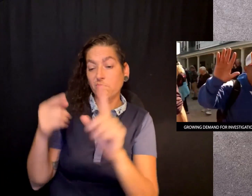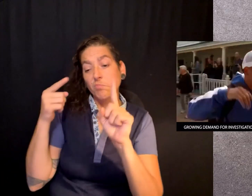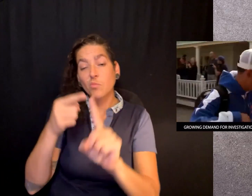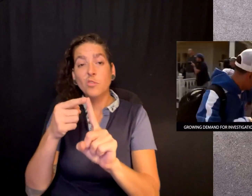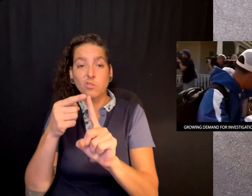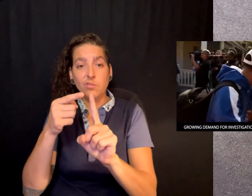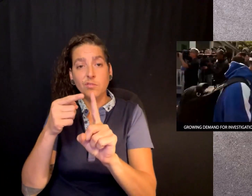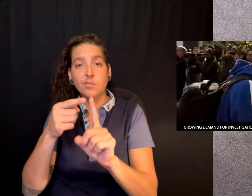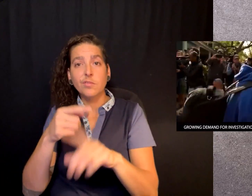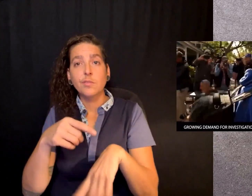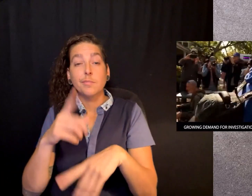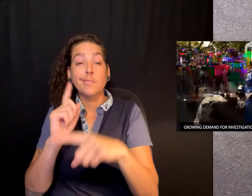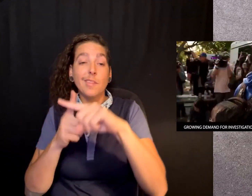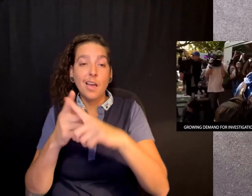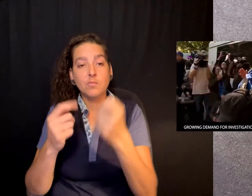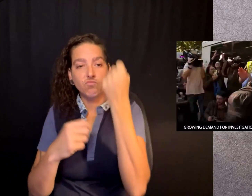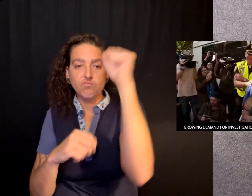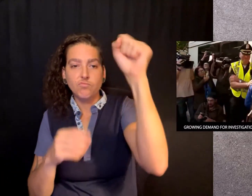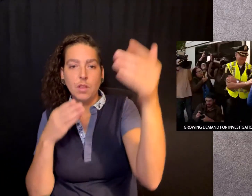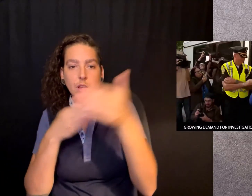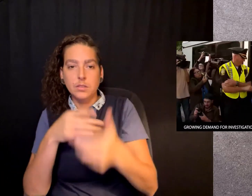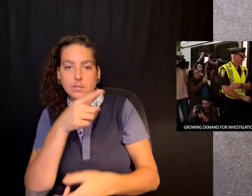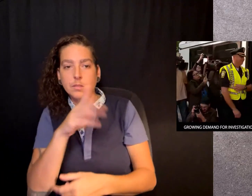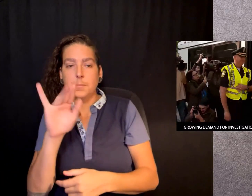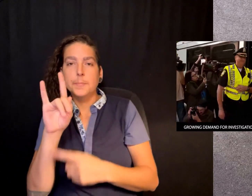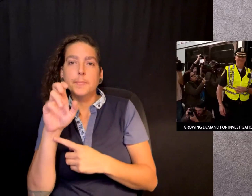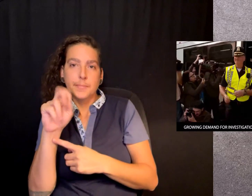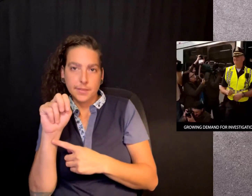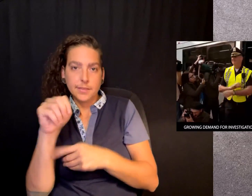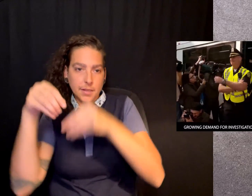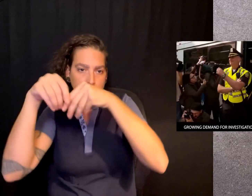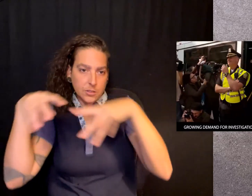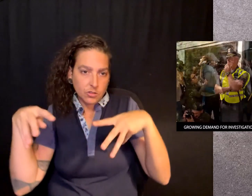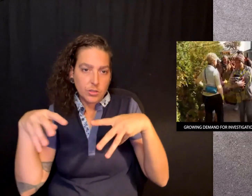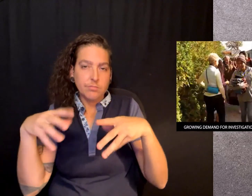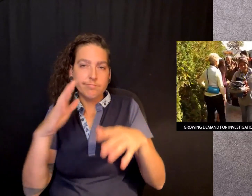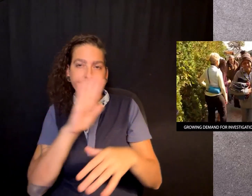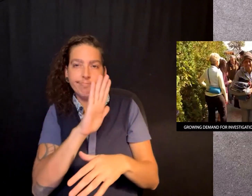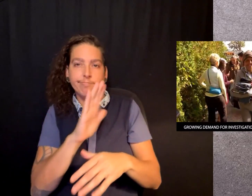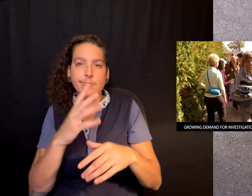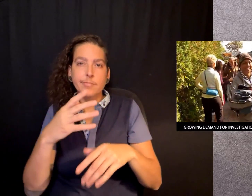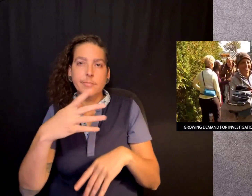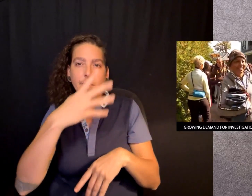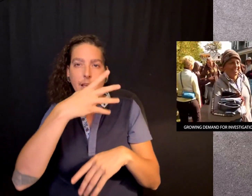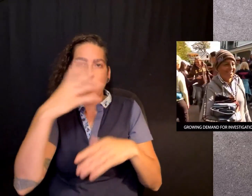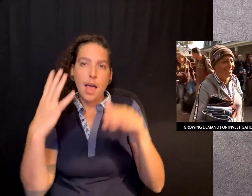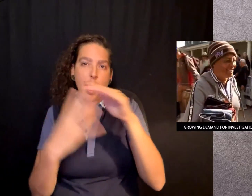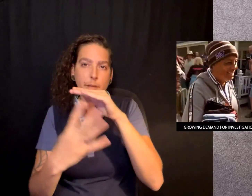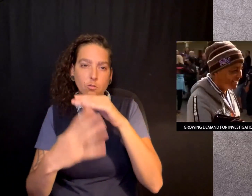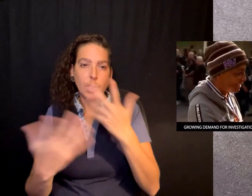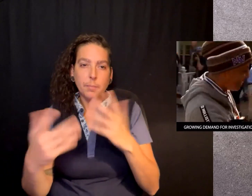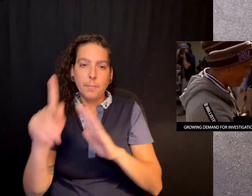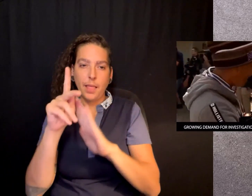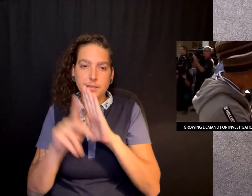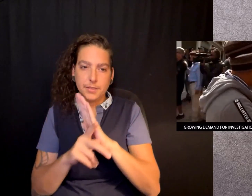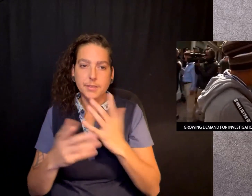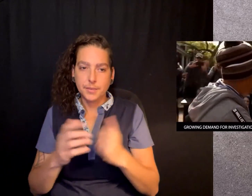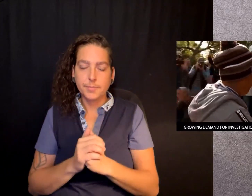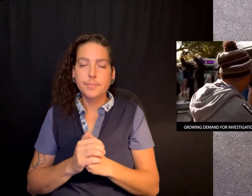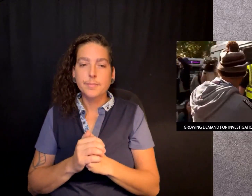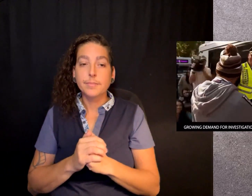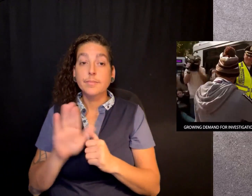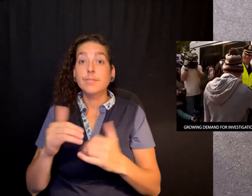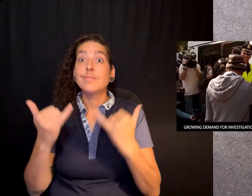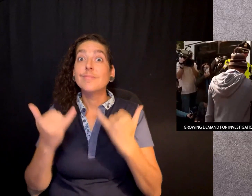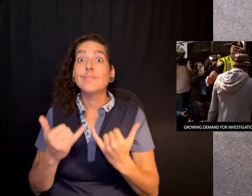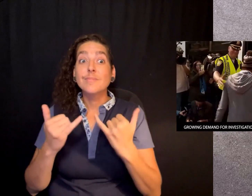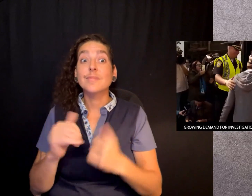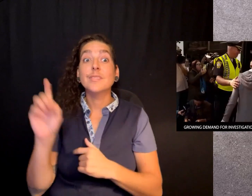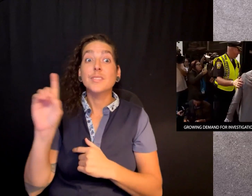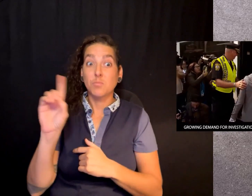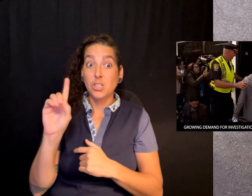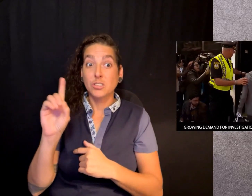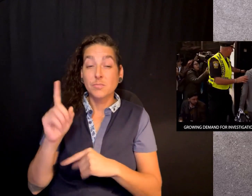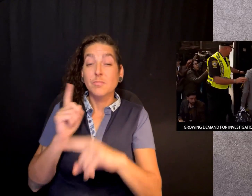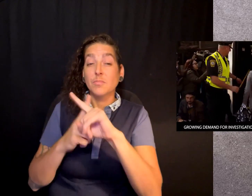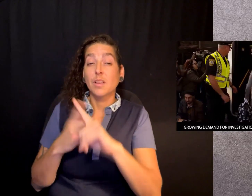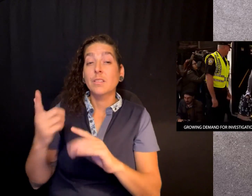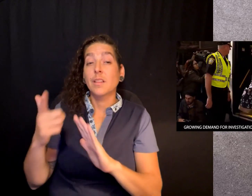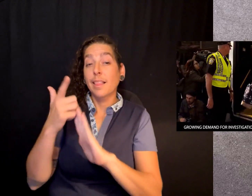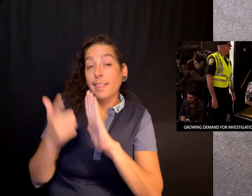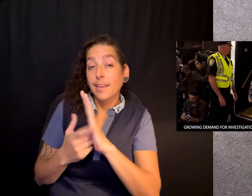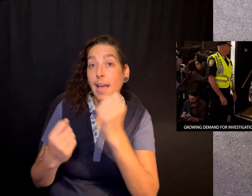and protest against the Biden administration's immigration policies